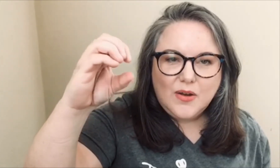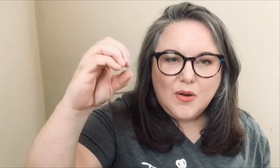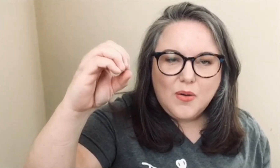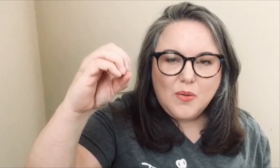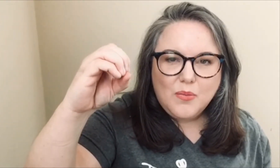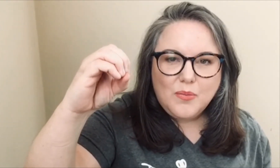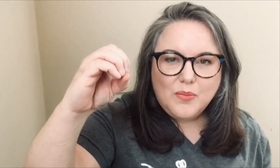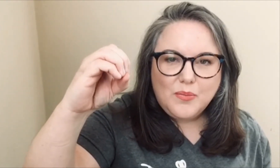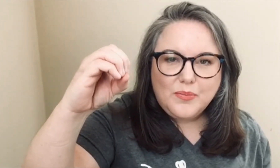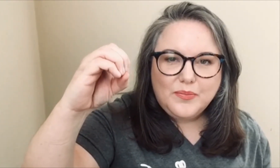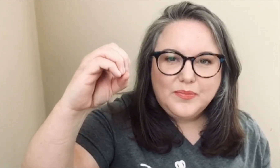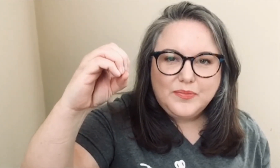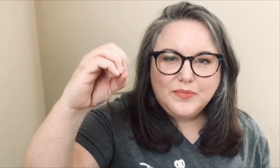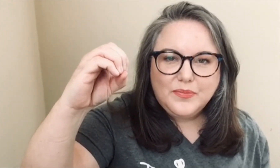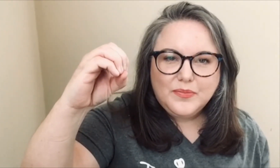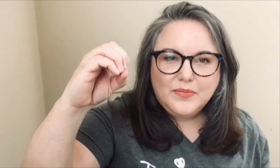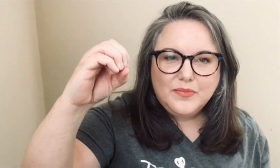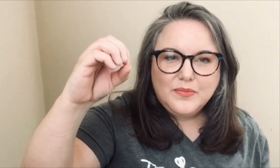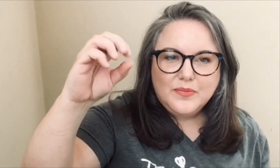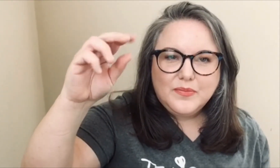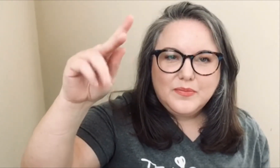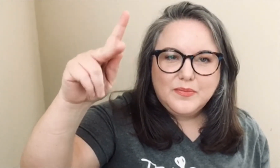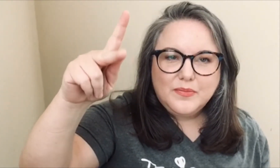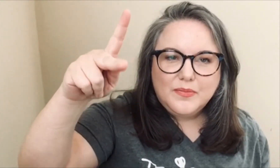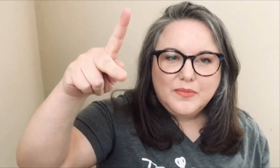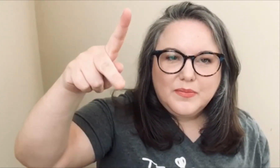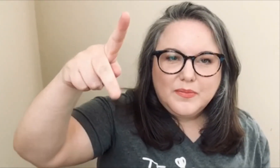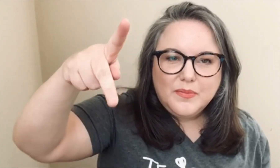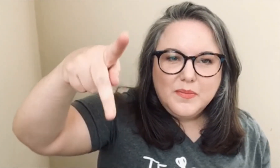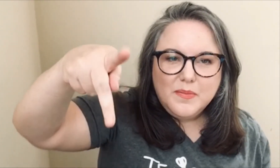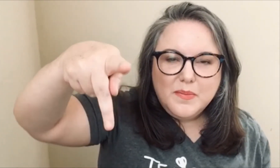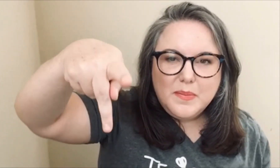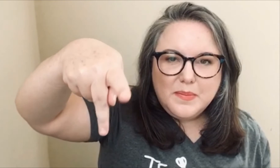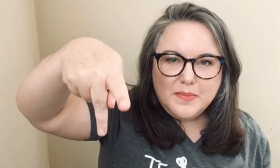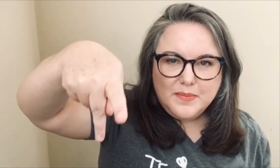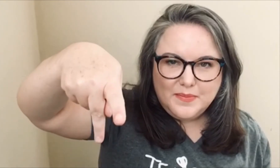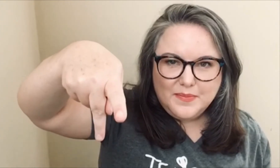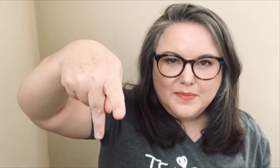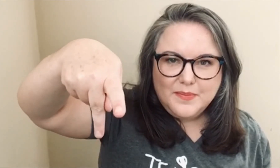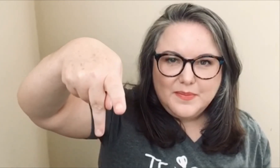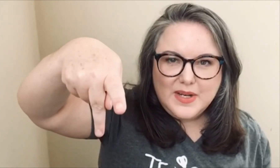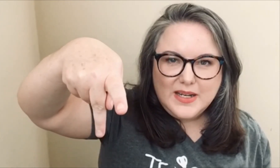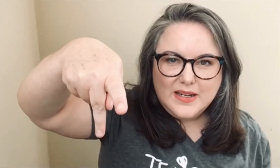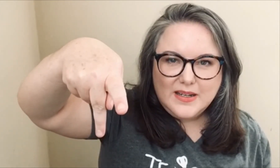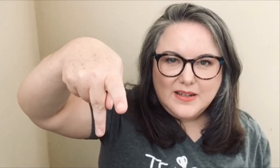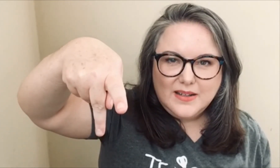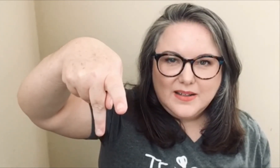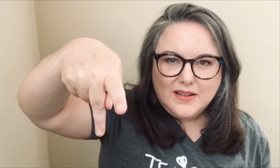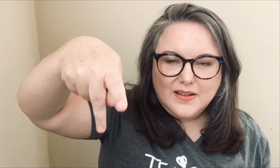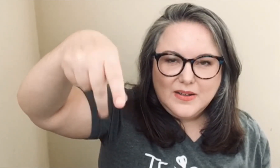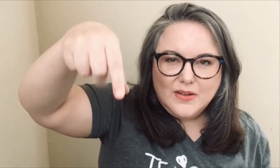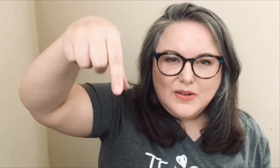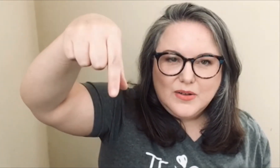O p